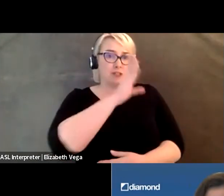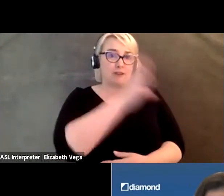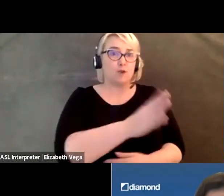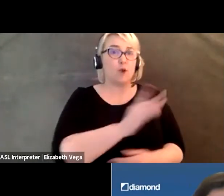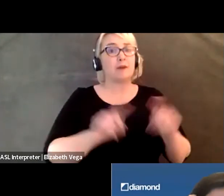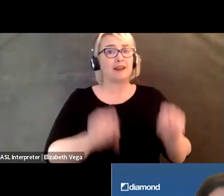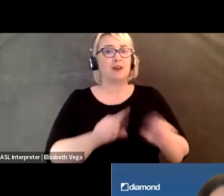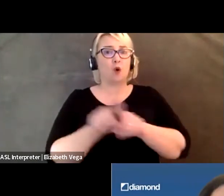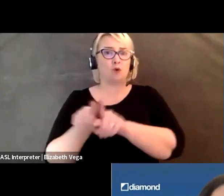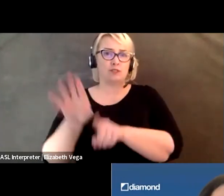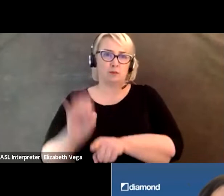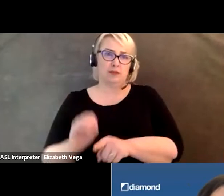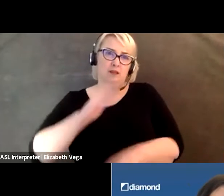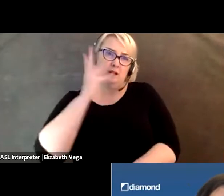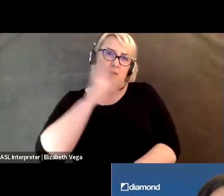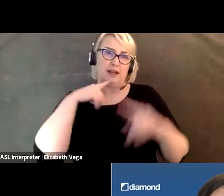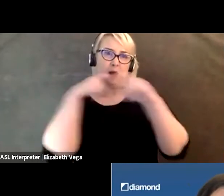Especially if designs are complex.